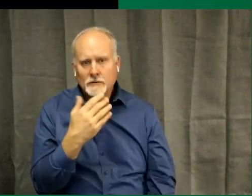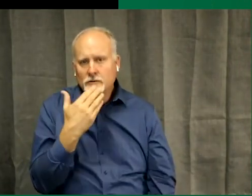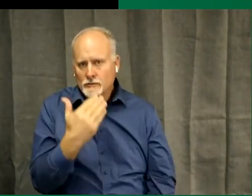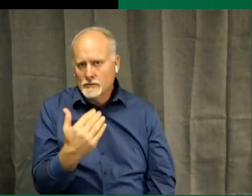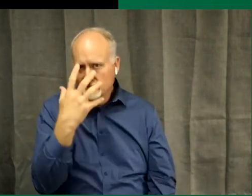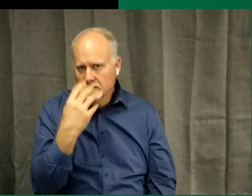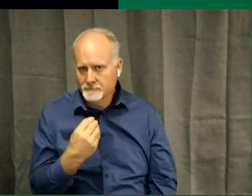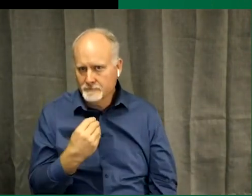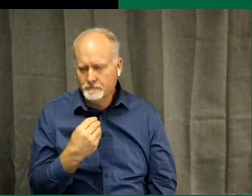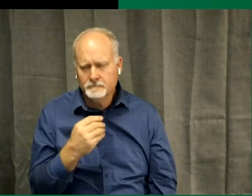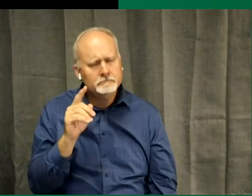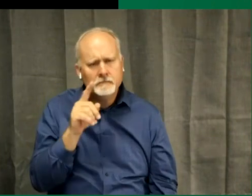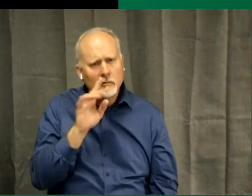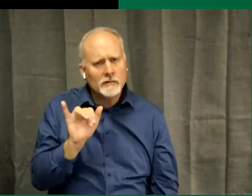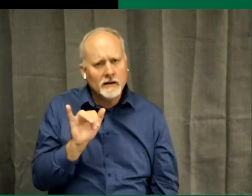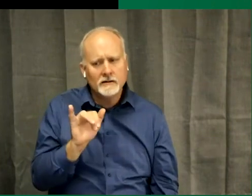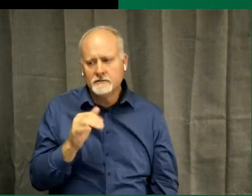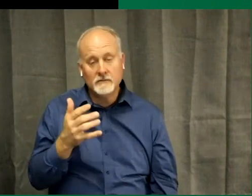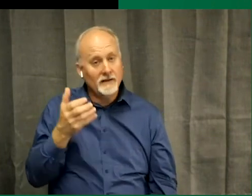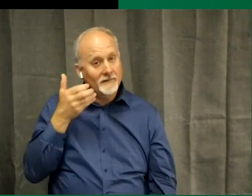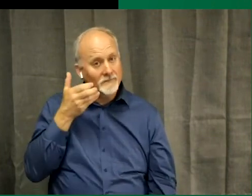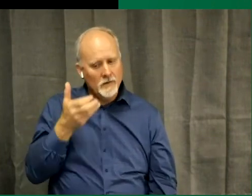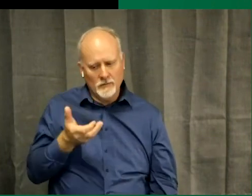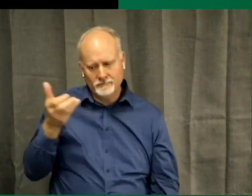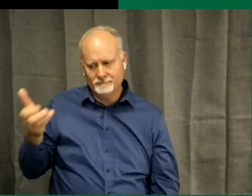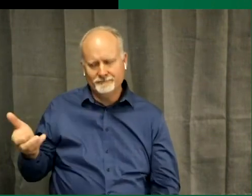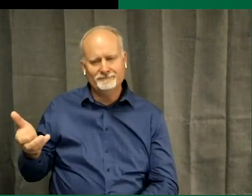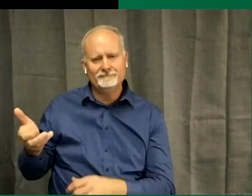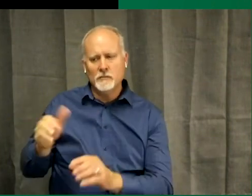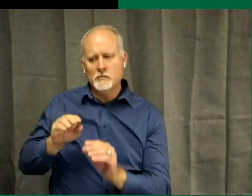can look like maybe taking your phone away and charging it in another room instead of having it